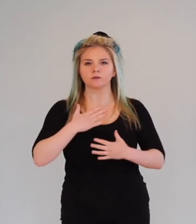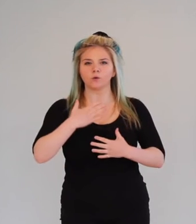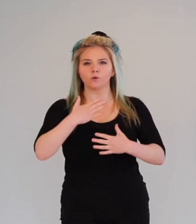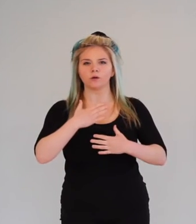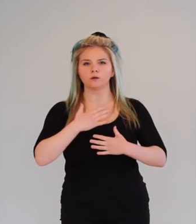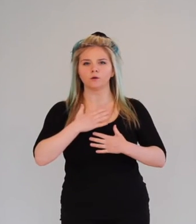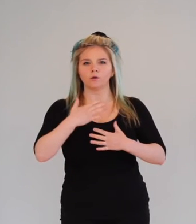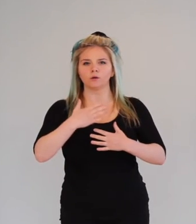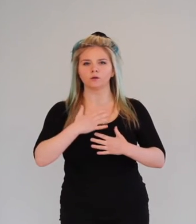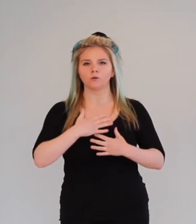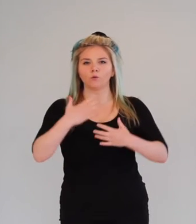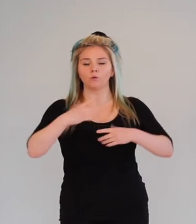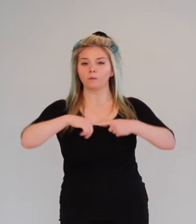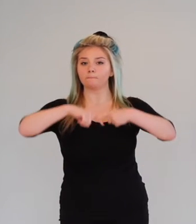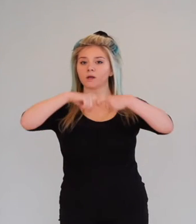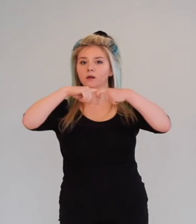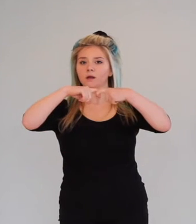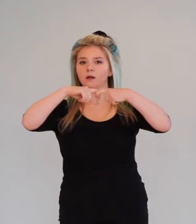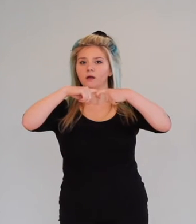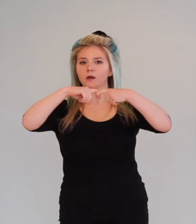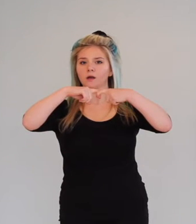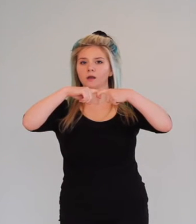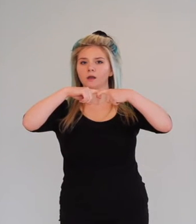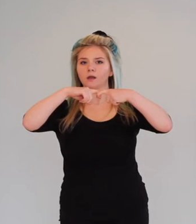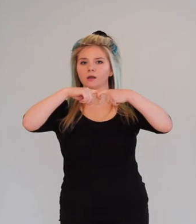breath and then exaggerated exhale.